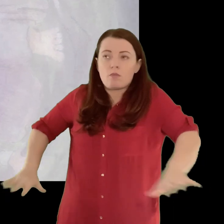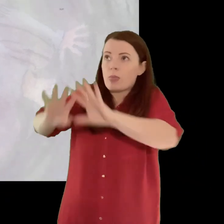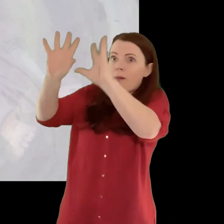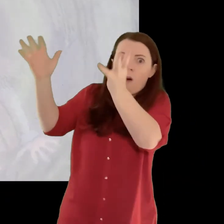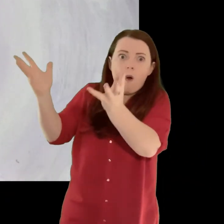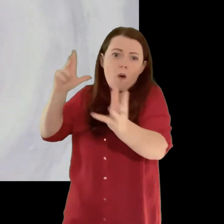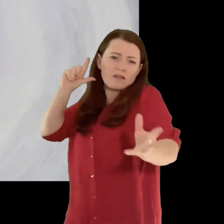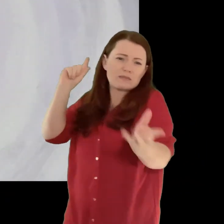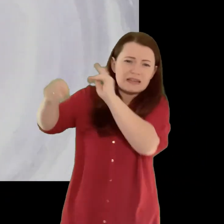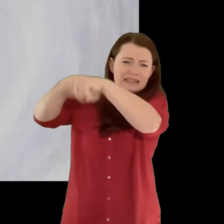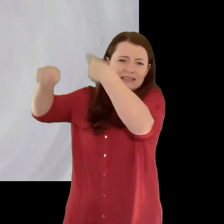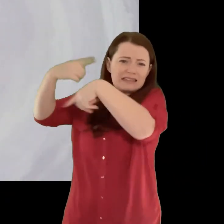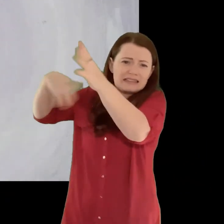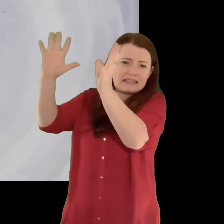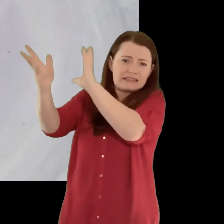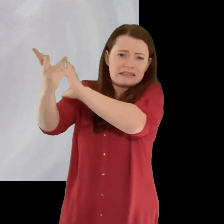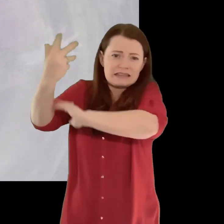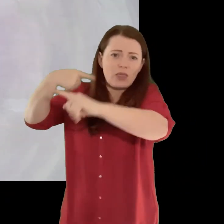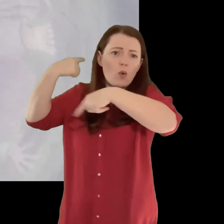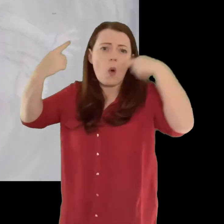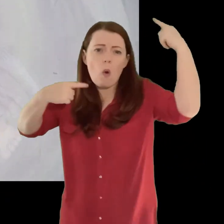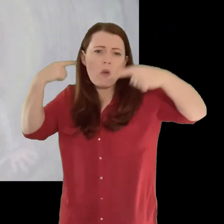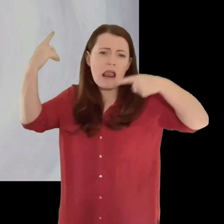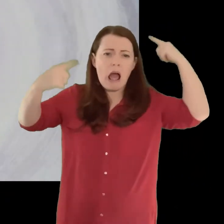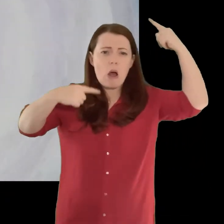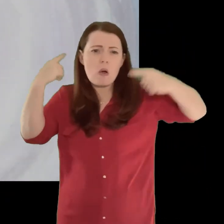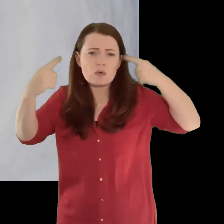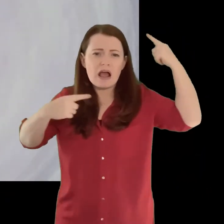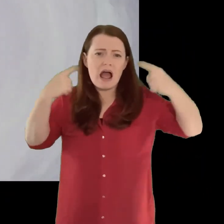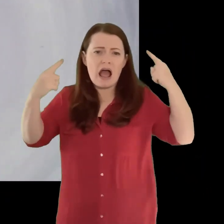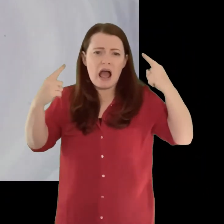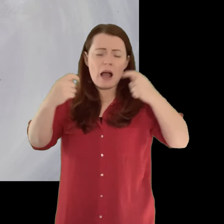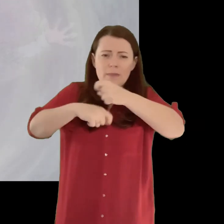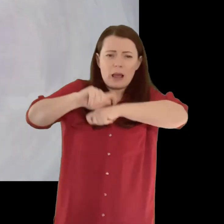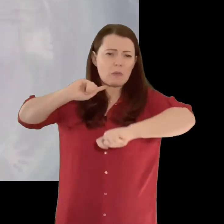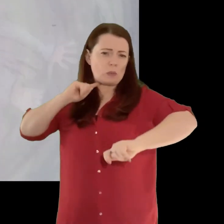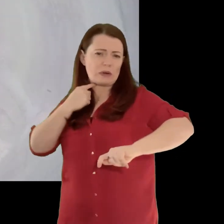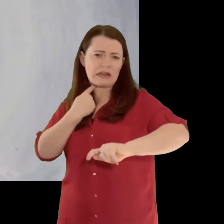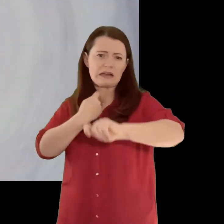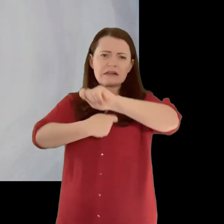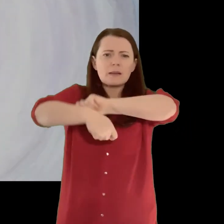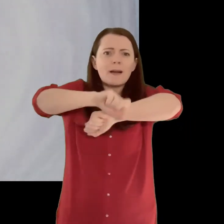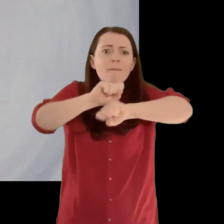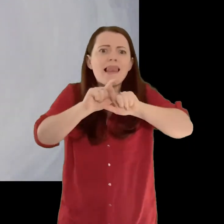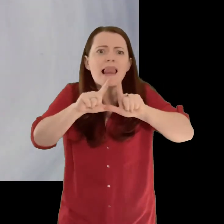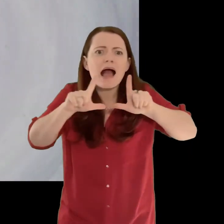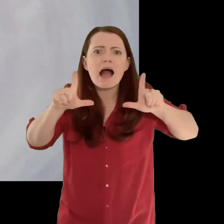With the ball spinning faster And the hissing growing louder And the sound became wicked As it turned into language